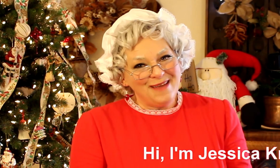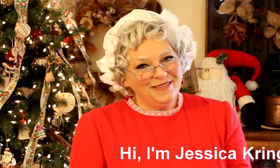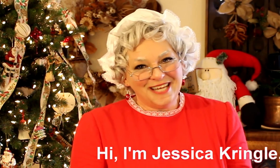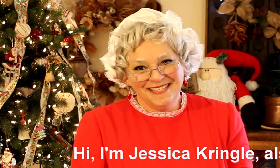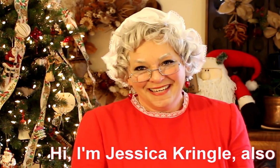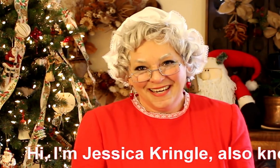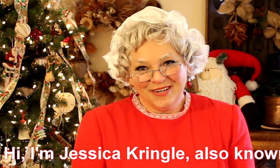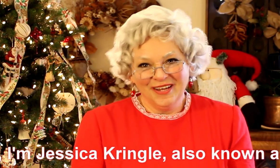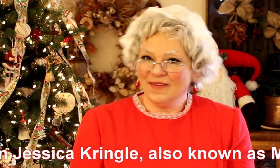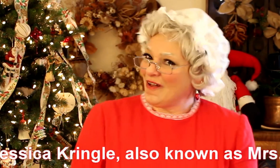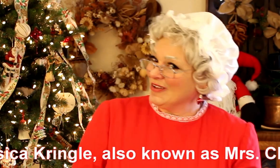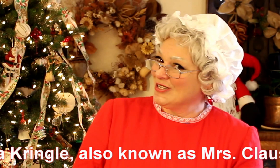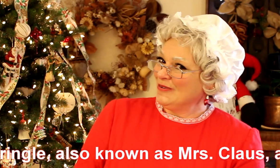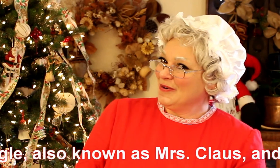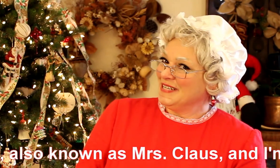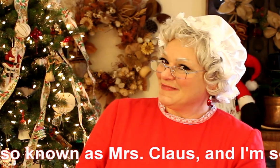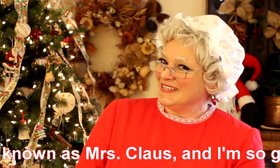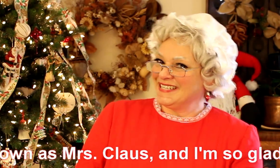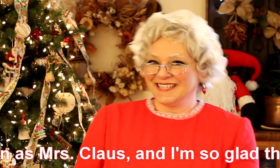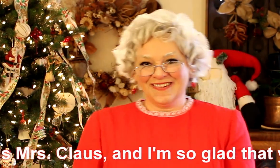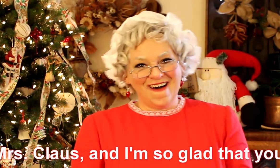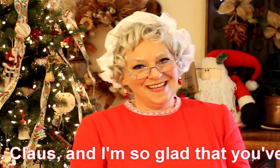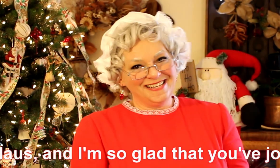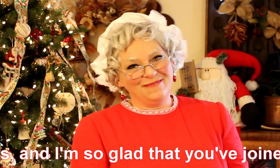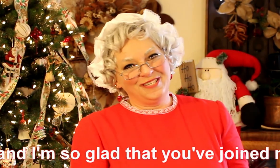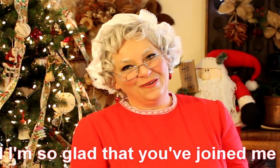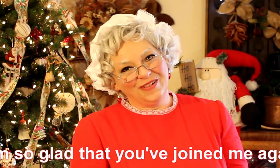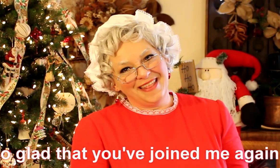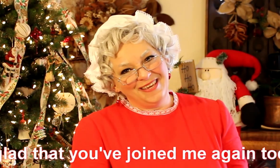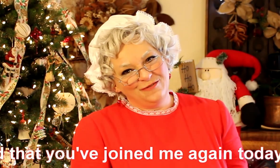Hi, I'm Jessica Kringle, also known as Mrs.Claus, and I'm so glad that you've